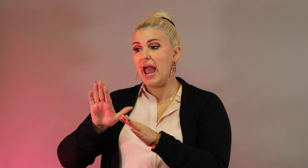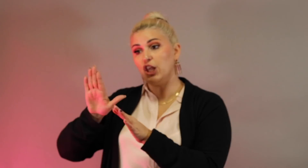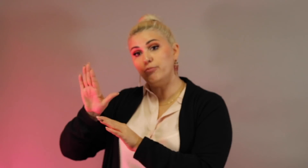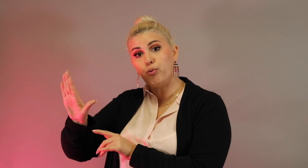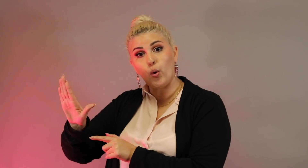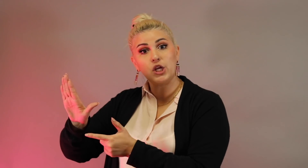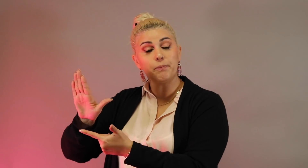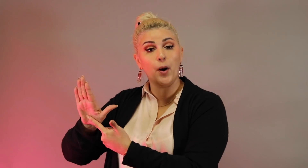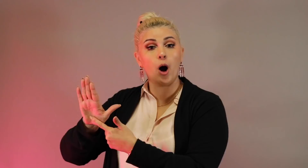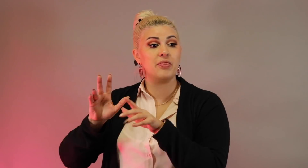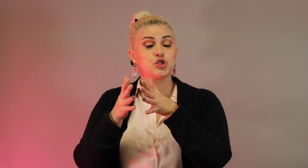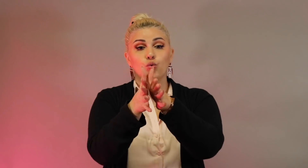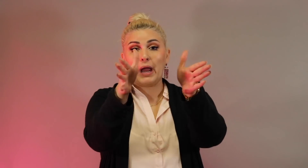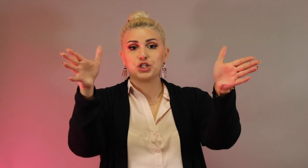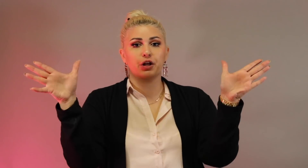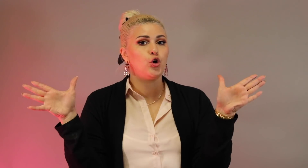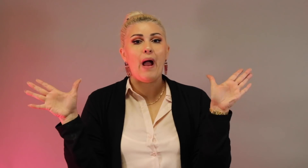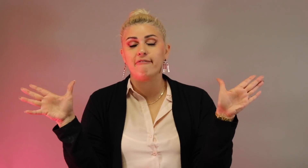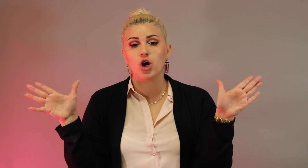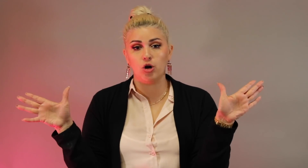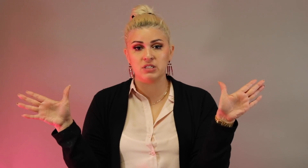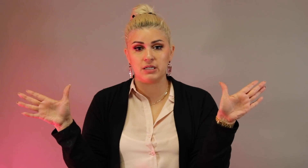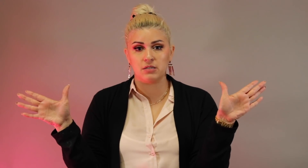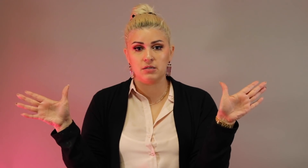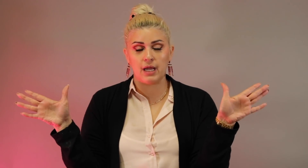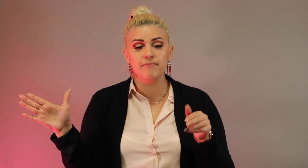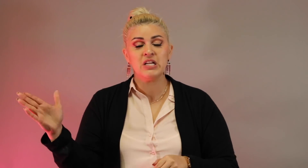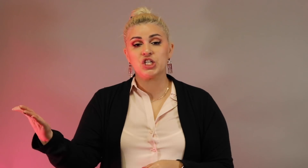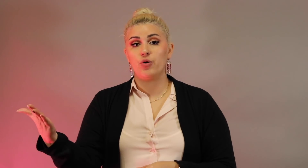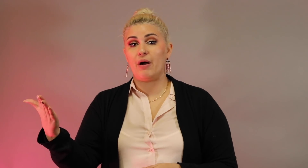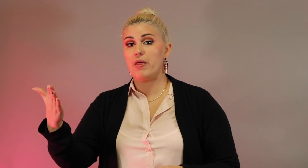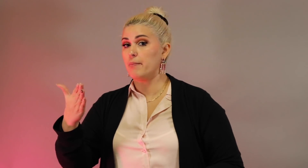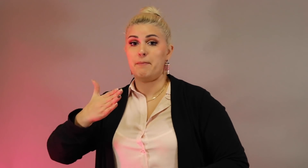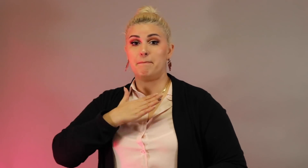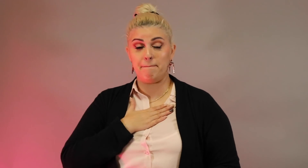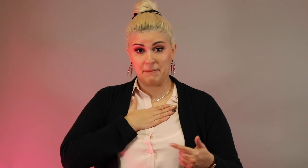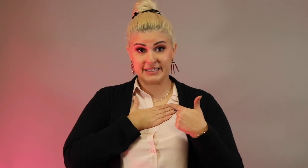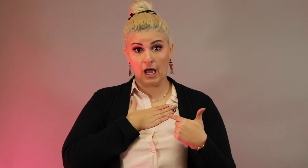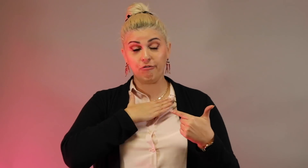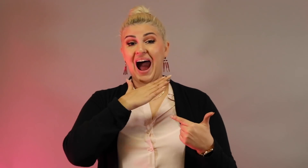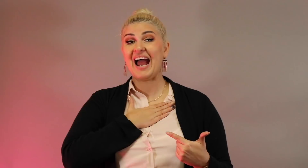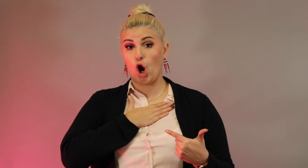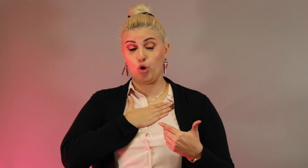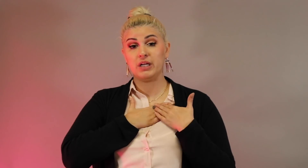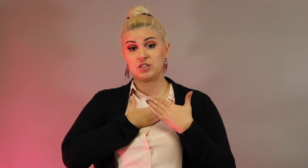And you point your palm in the direction of whoever owns it. So whether it be myself, I own it,